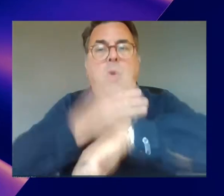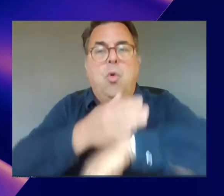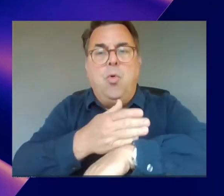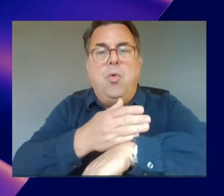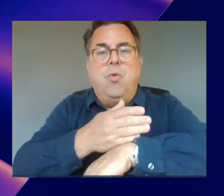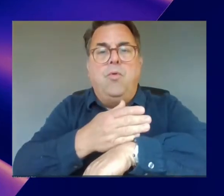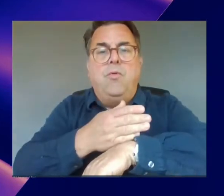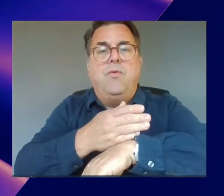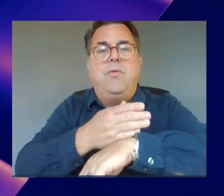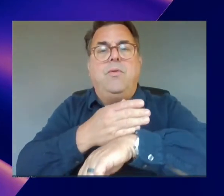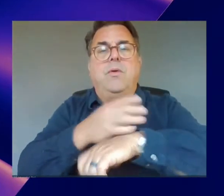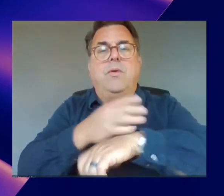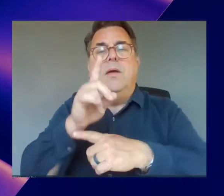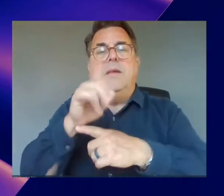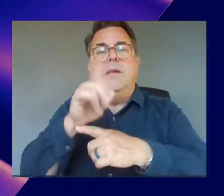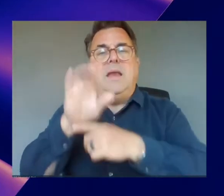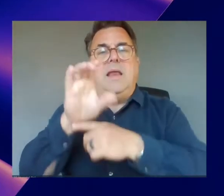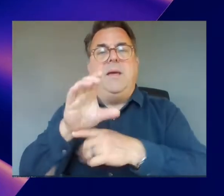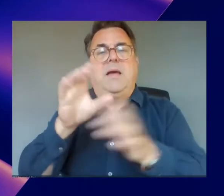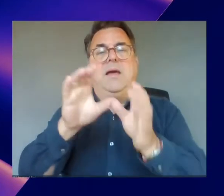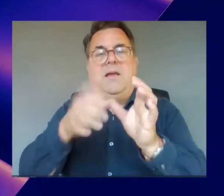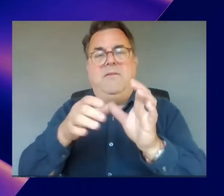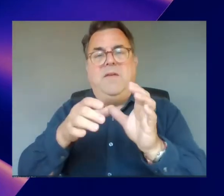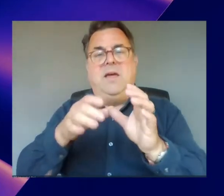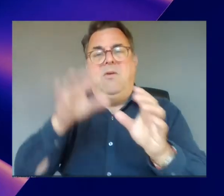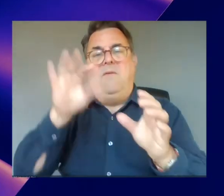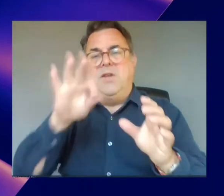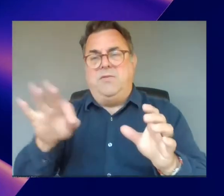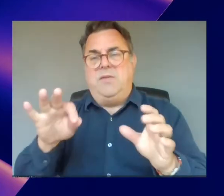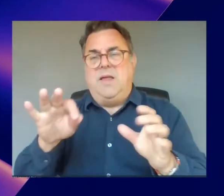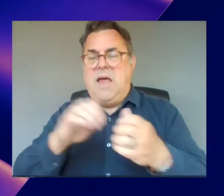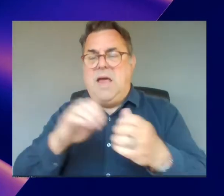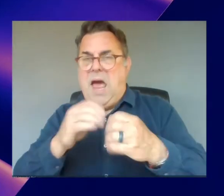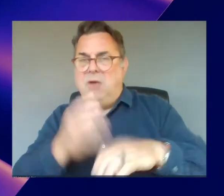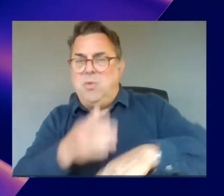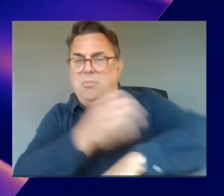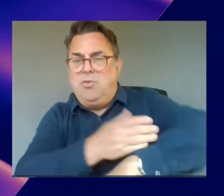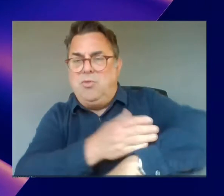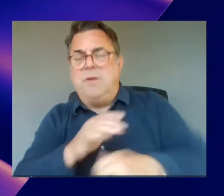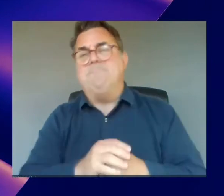of Dynamic Configuration or Feature Flags, same kind of thing. And we took a step back and thought,